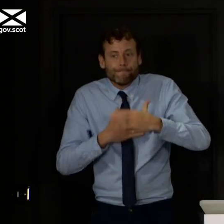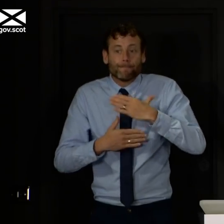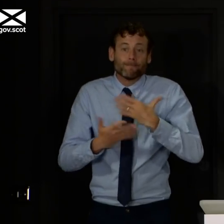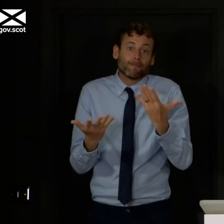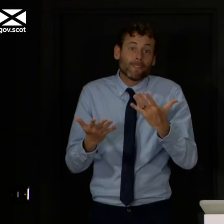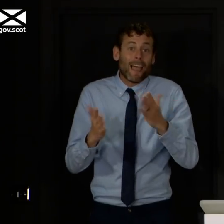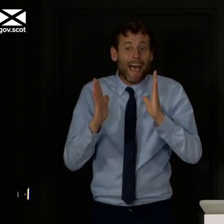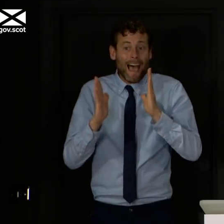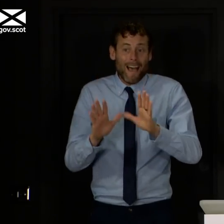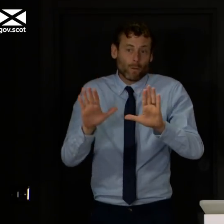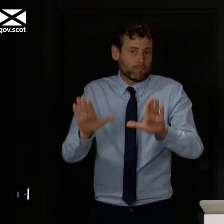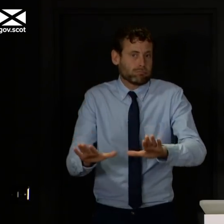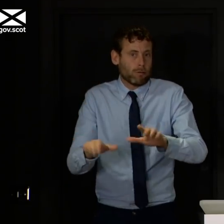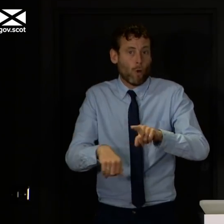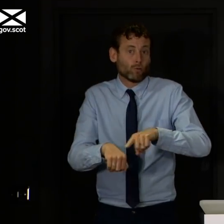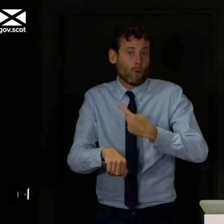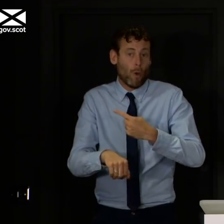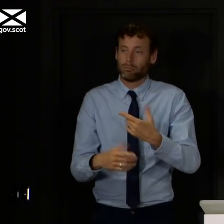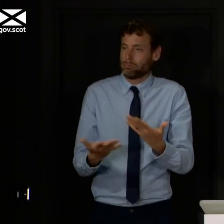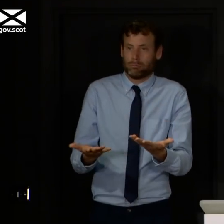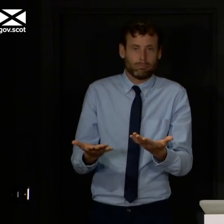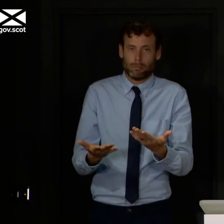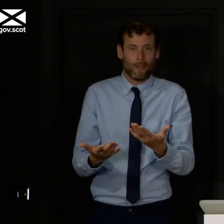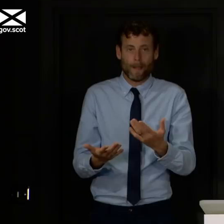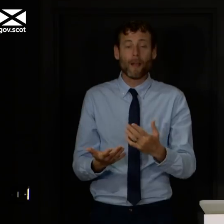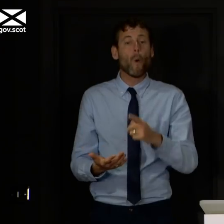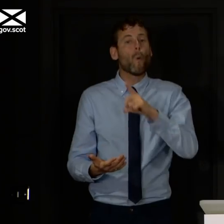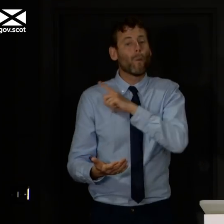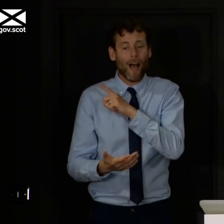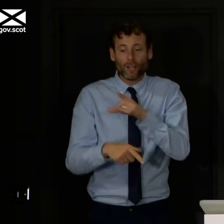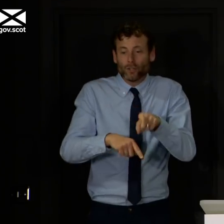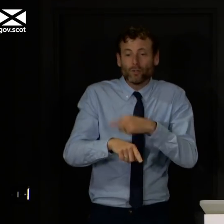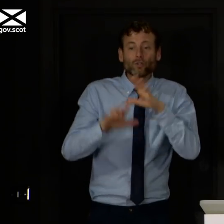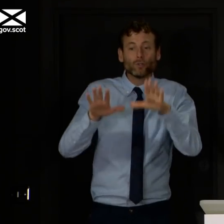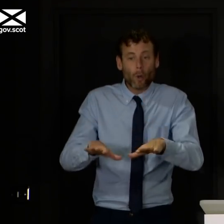than people understandably want, then please at least know it's for a good reason. I've